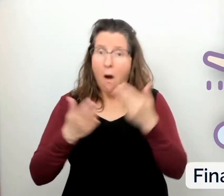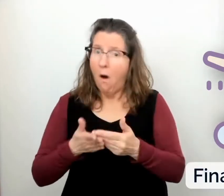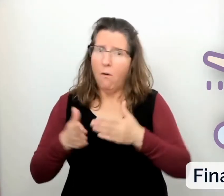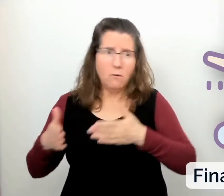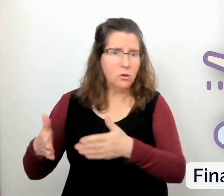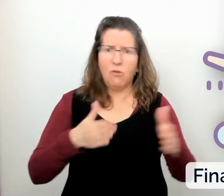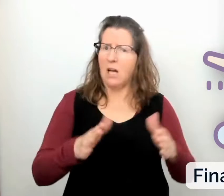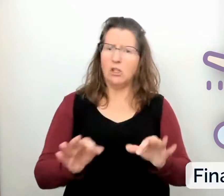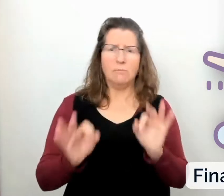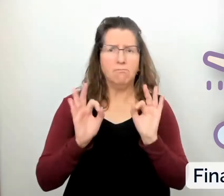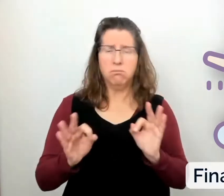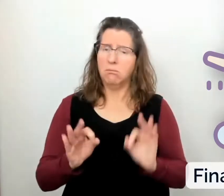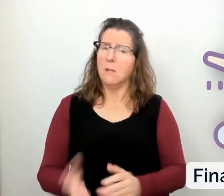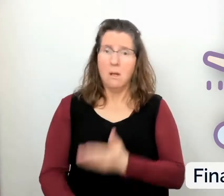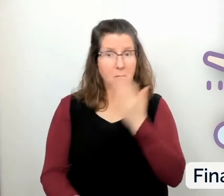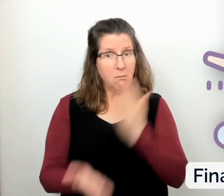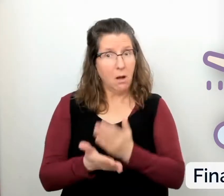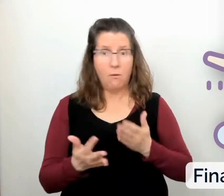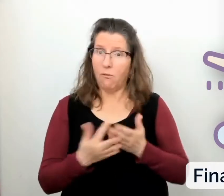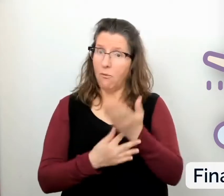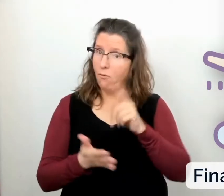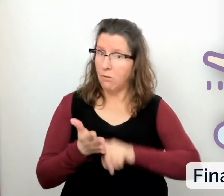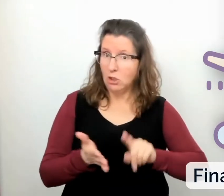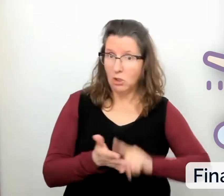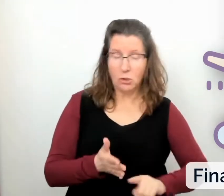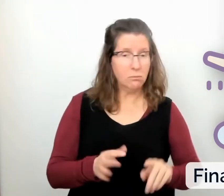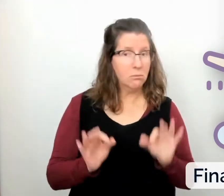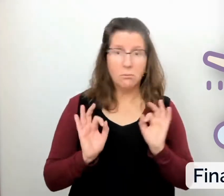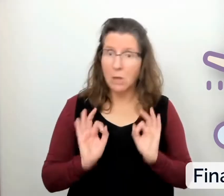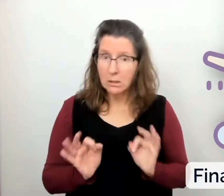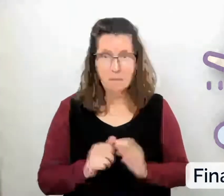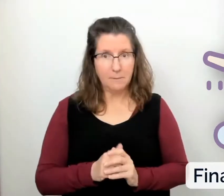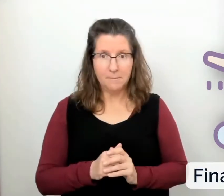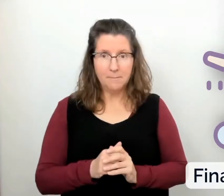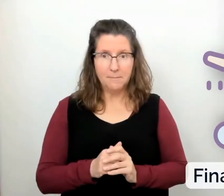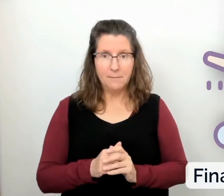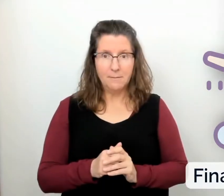All the strategies I described are terrific. Everything I discussed is backed up by research.